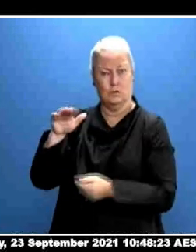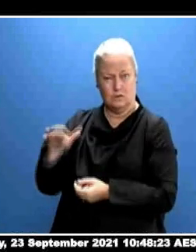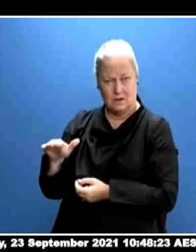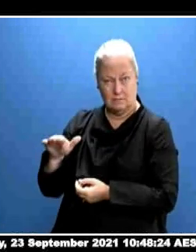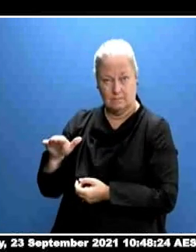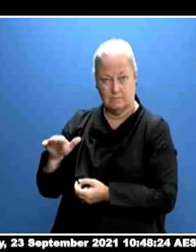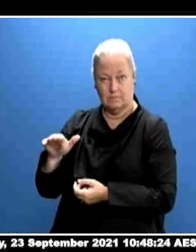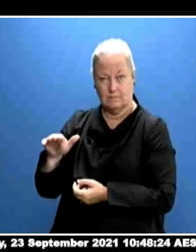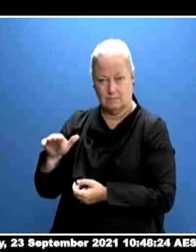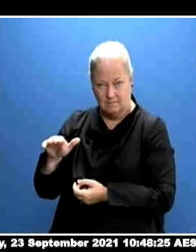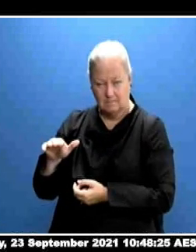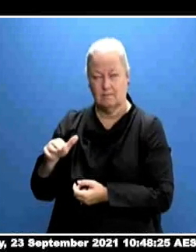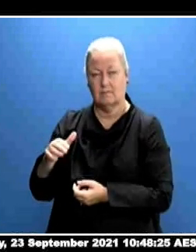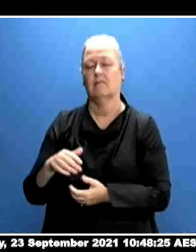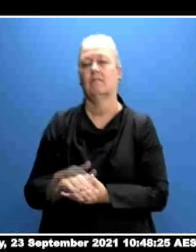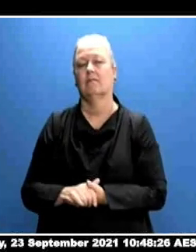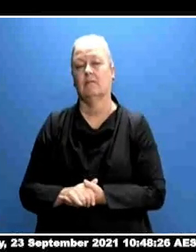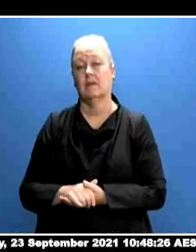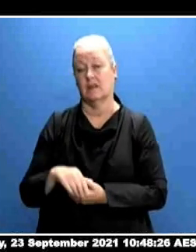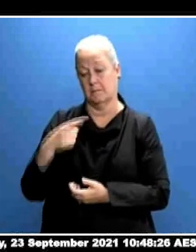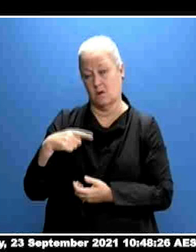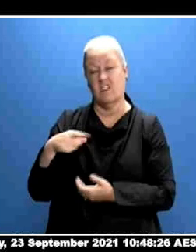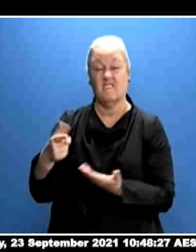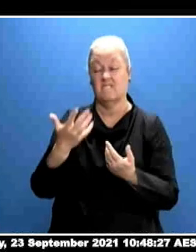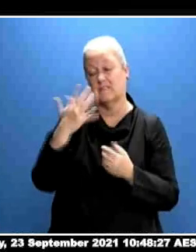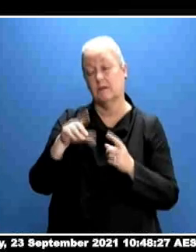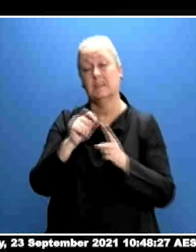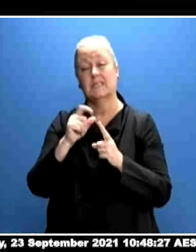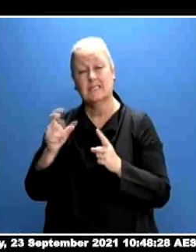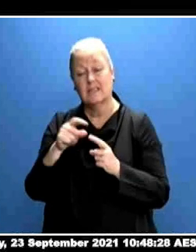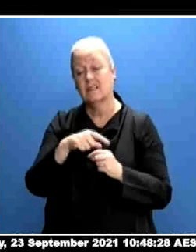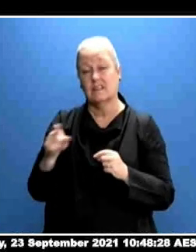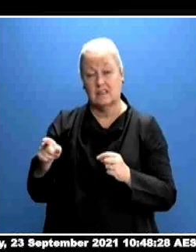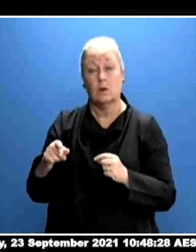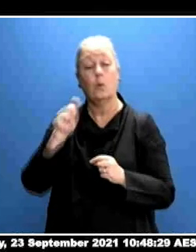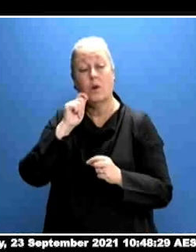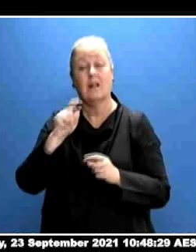Then you go on to say: ..... resulting in almost 50 per cent of children returning to Secure Care after their initial admission.